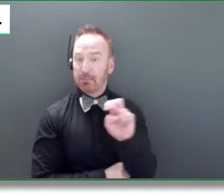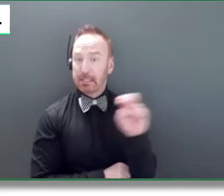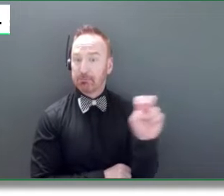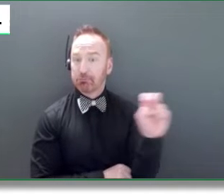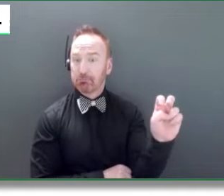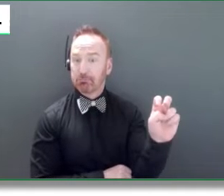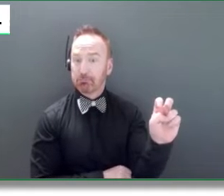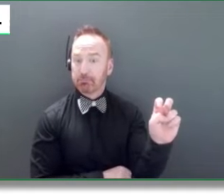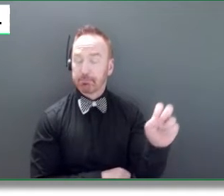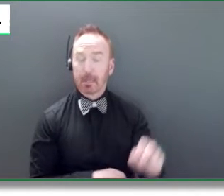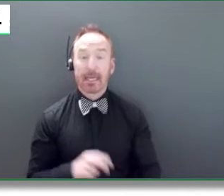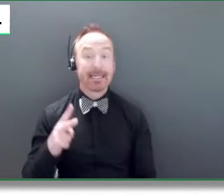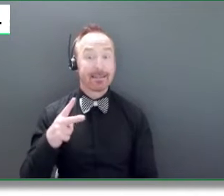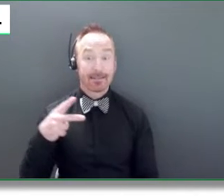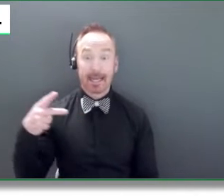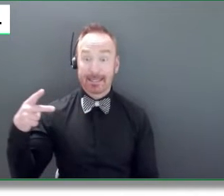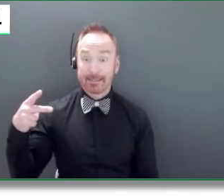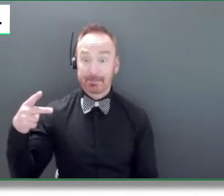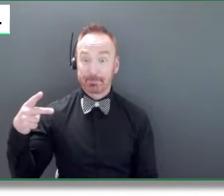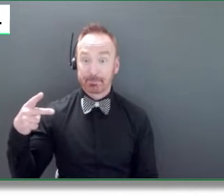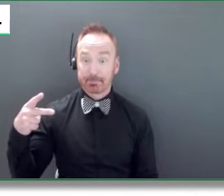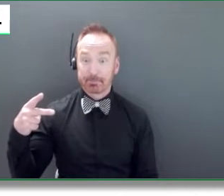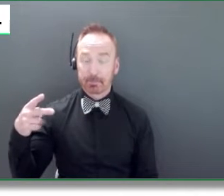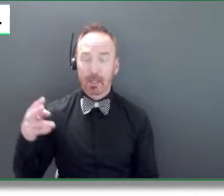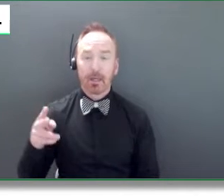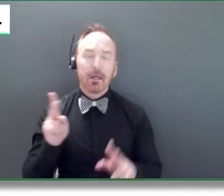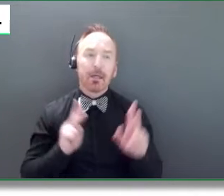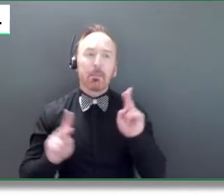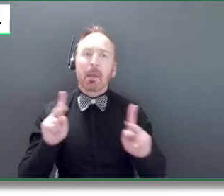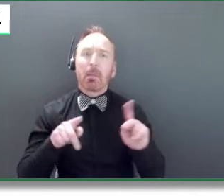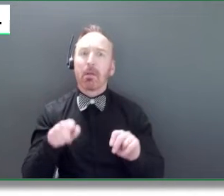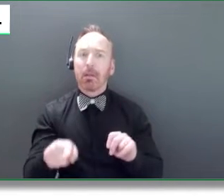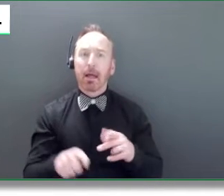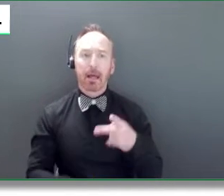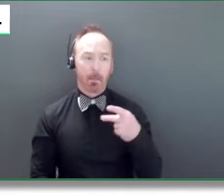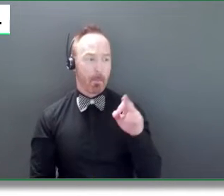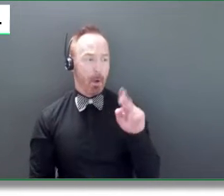Number two: people who want to go to parks want to go to do things with their